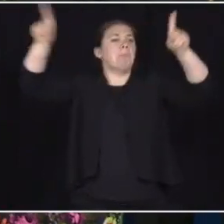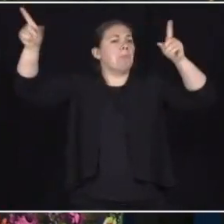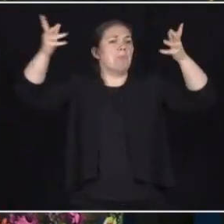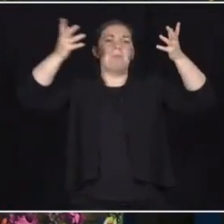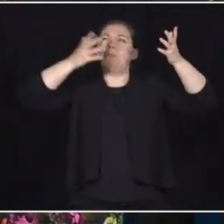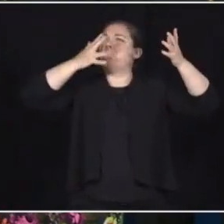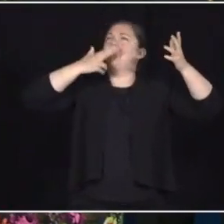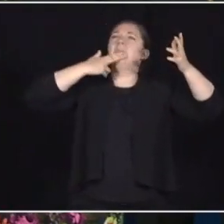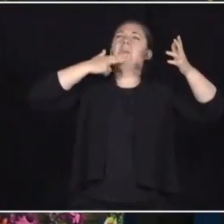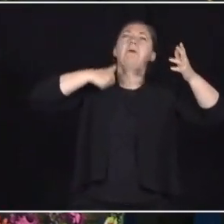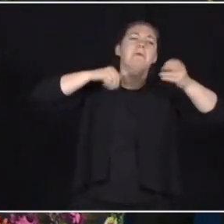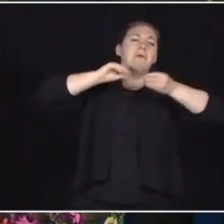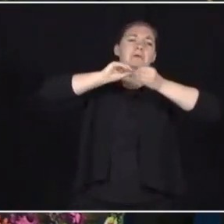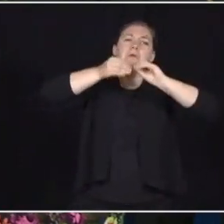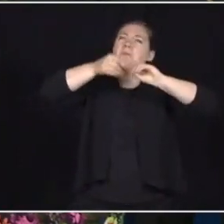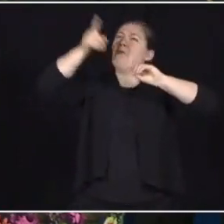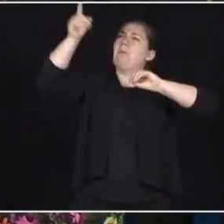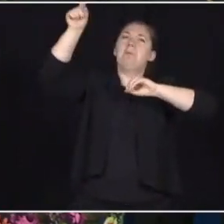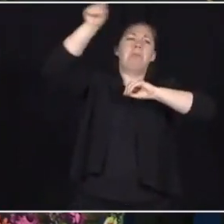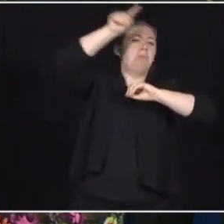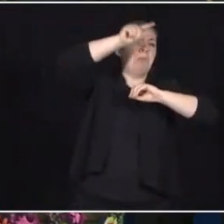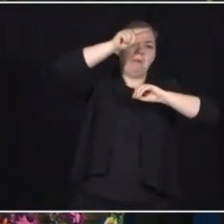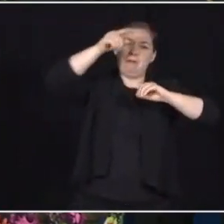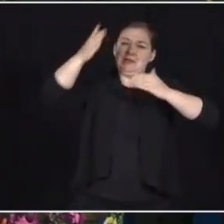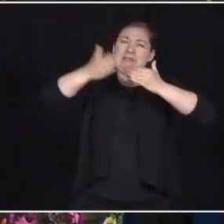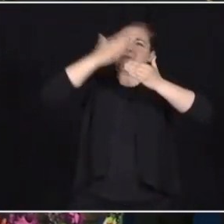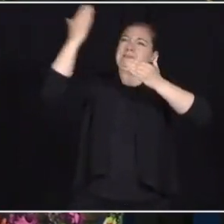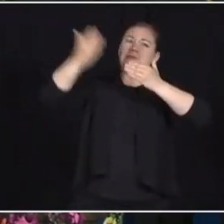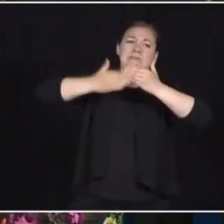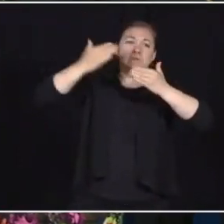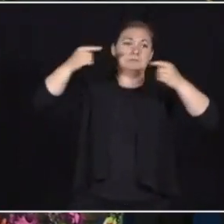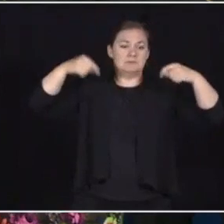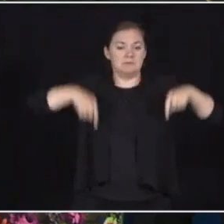They are much different than rural areas. I would say to please be vigilant